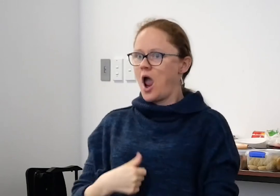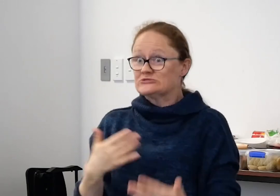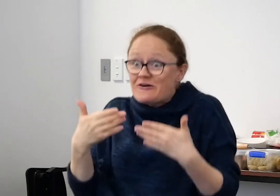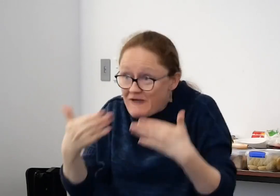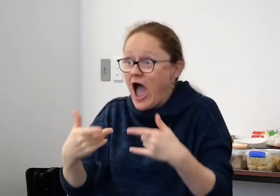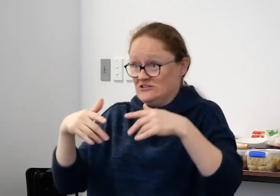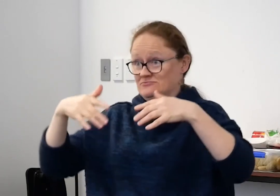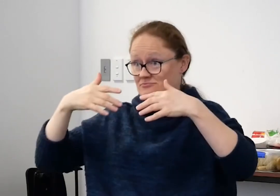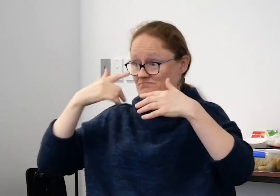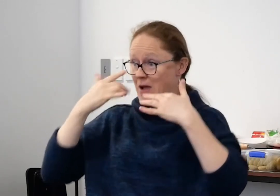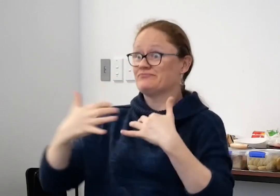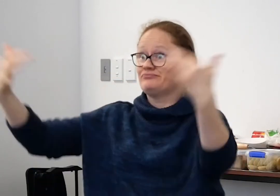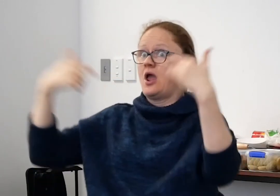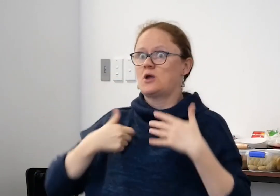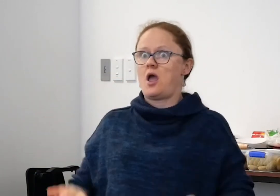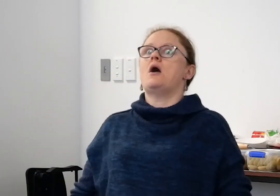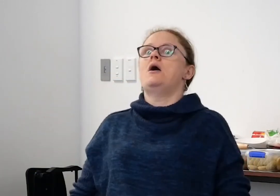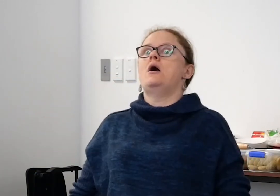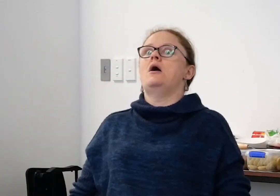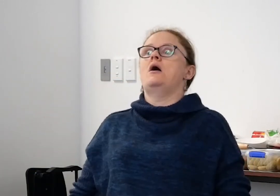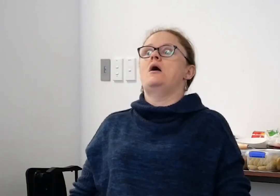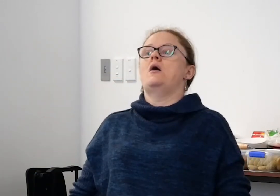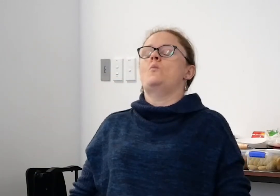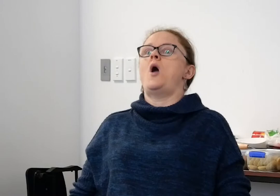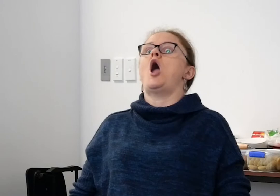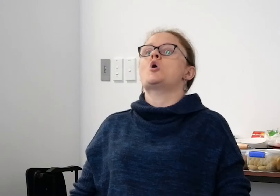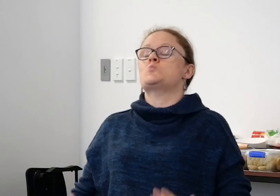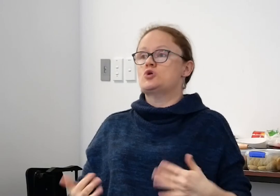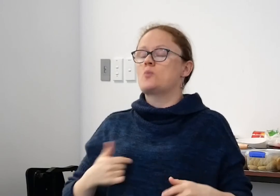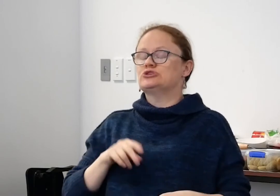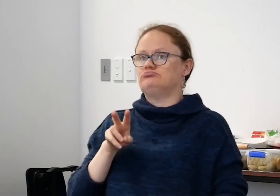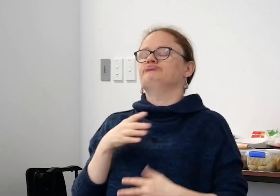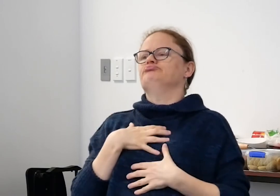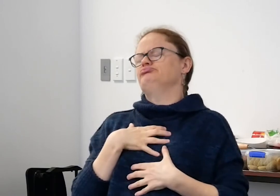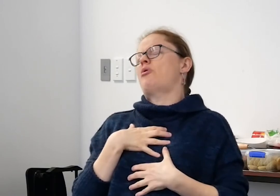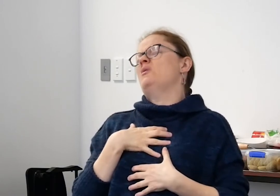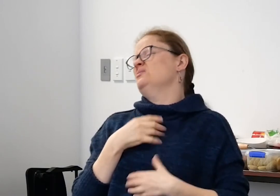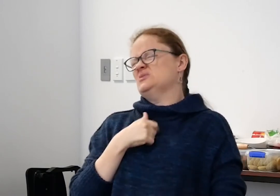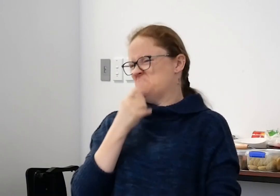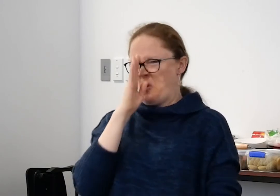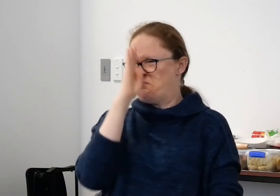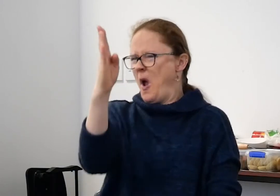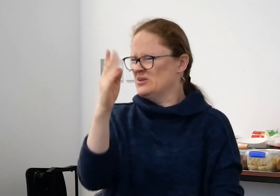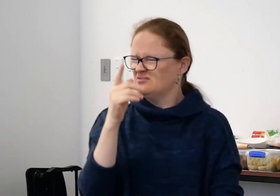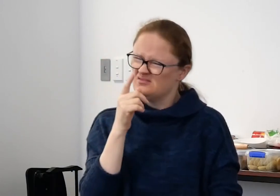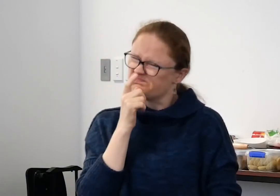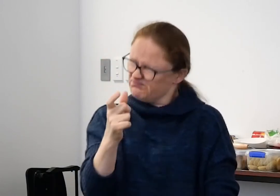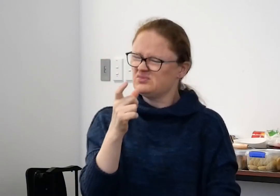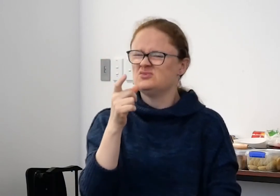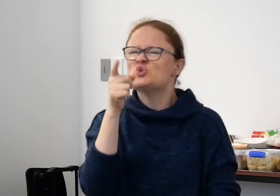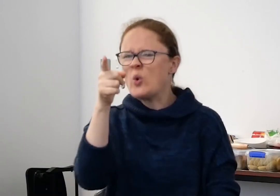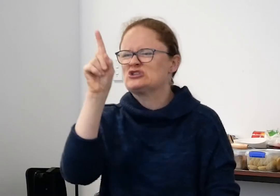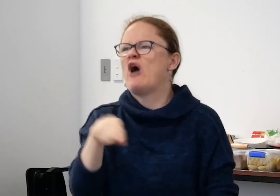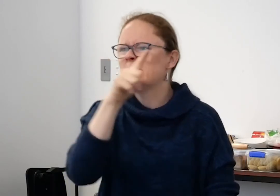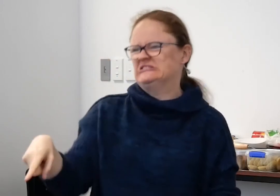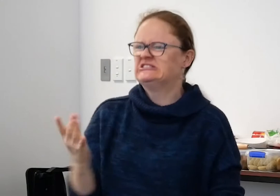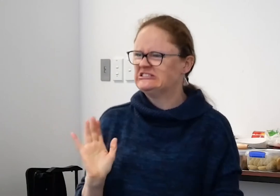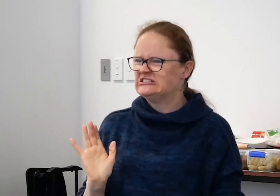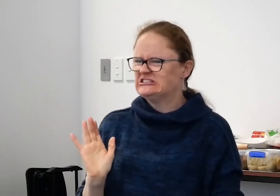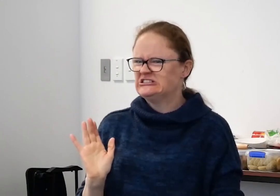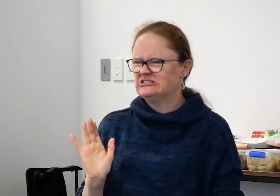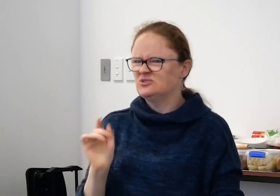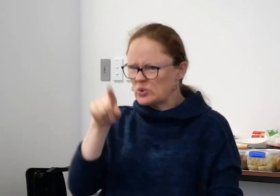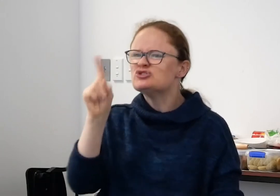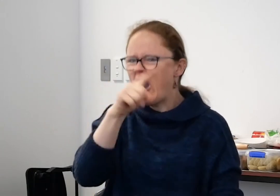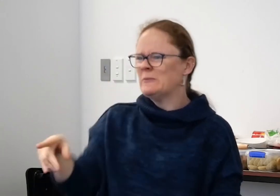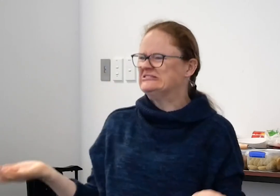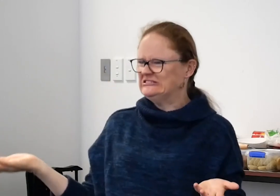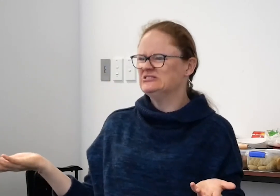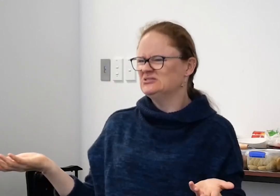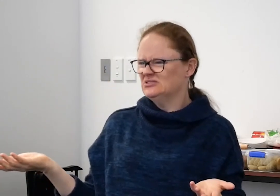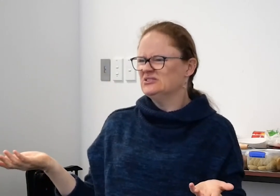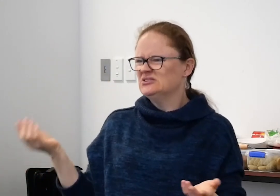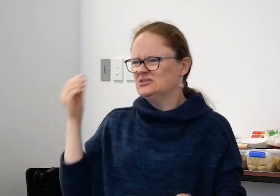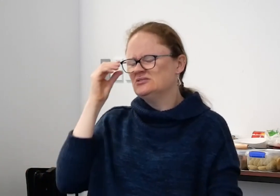That's what she said in front of a full lecture theatre, full people on this open day.